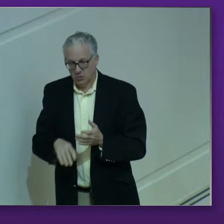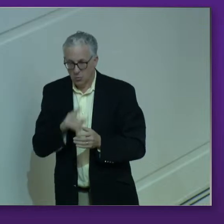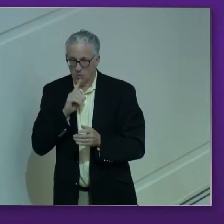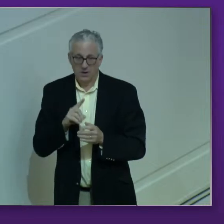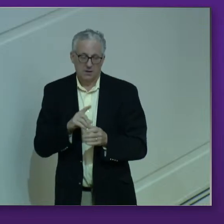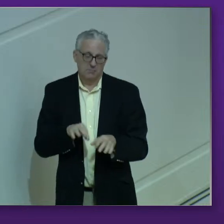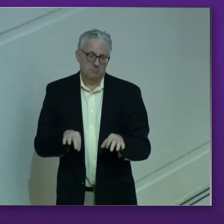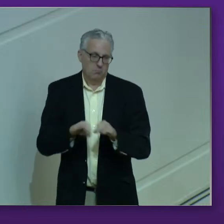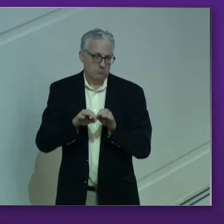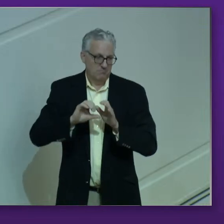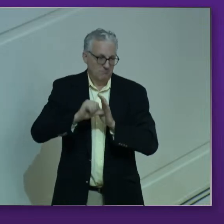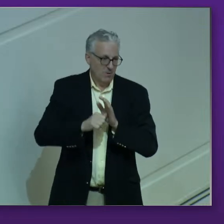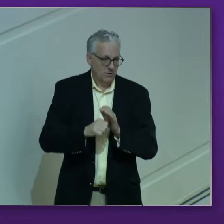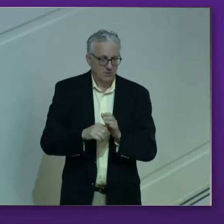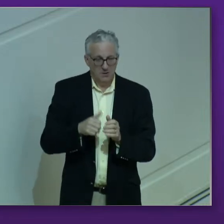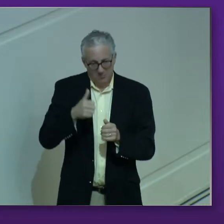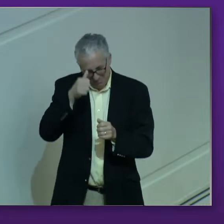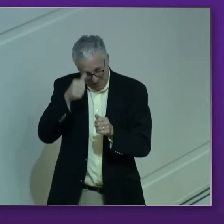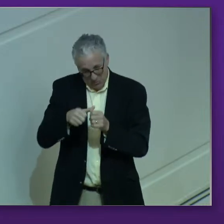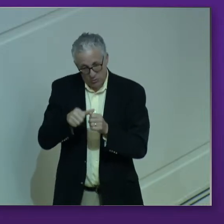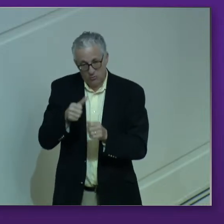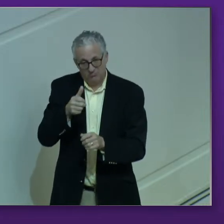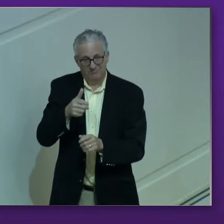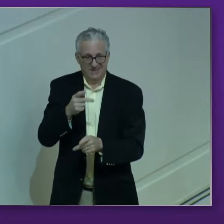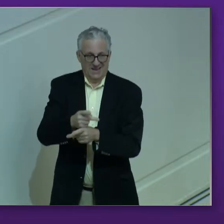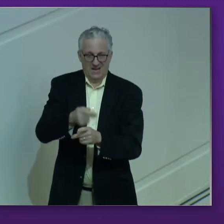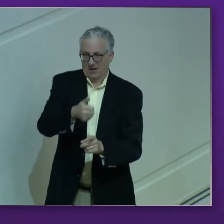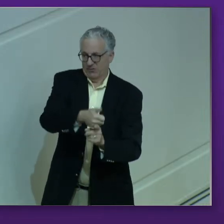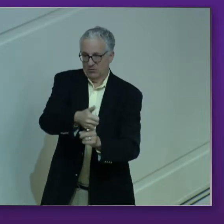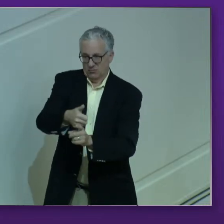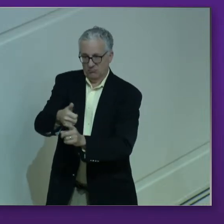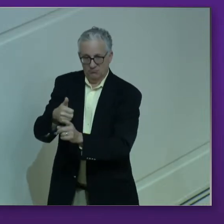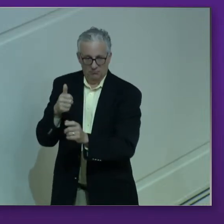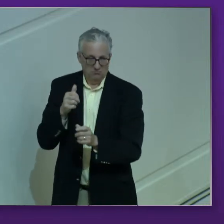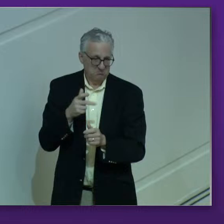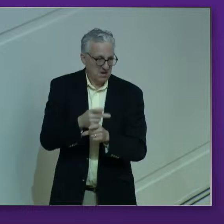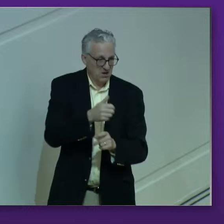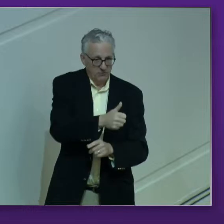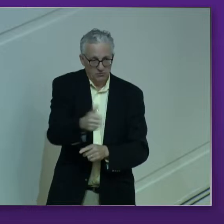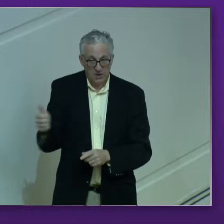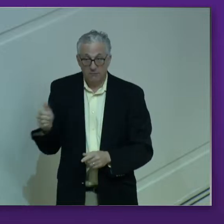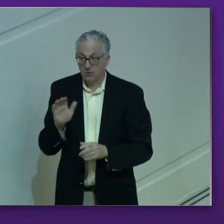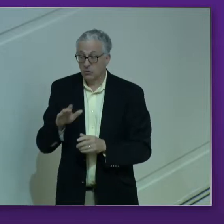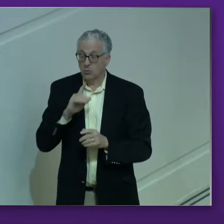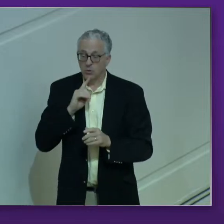YOUR GARDEN IT DOESN'T MATTER WHAT IT IS FIND THAT PLACE OF PEACE. AND VISIT IT SO THAT YOU